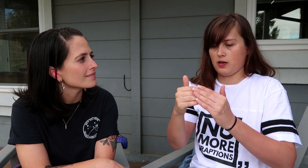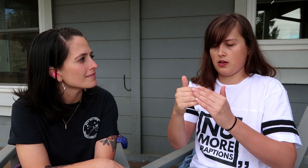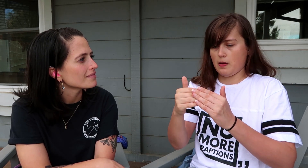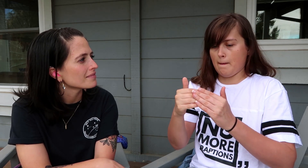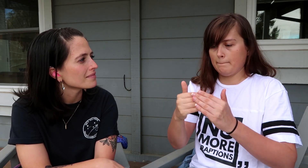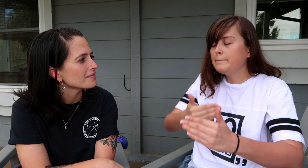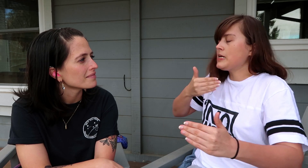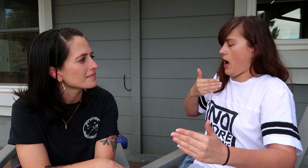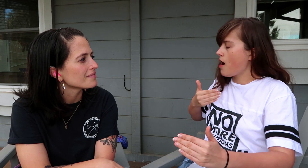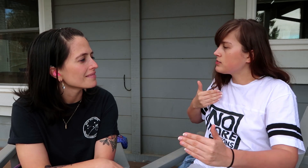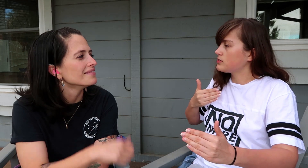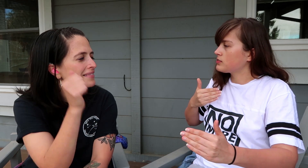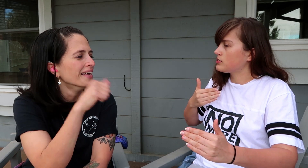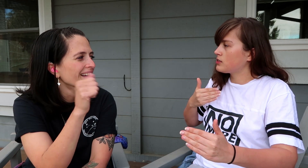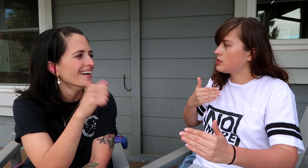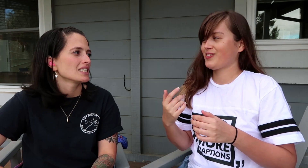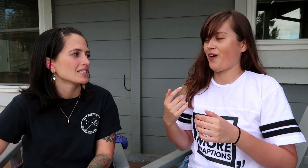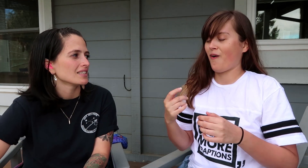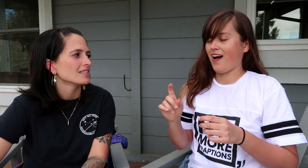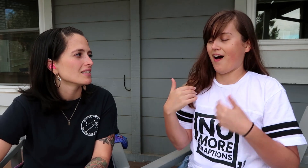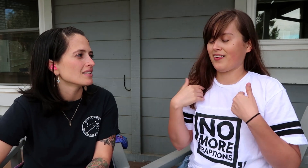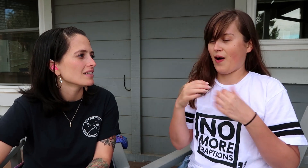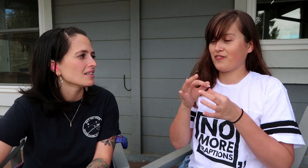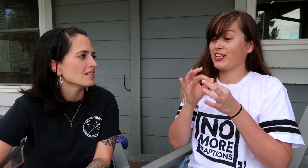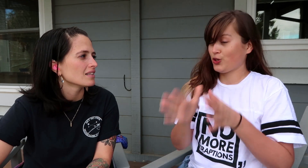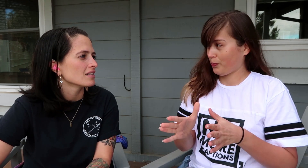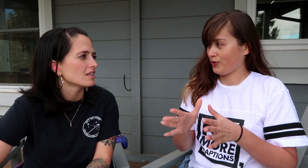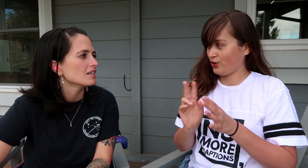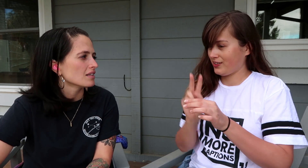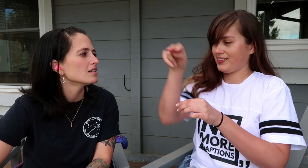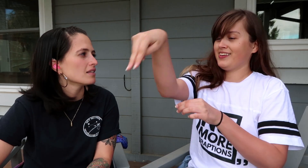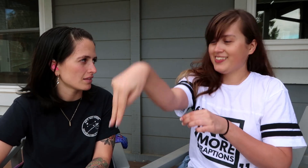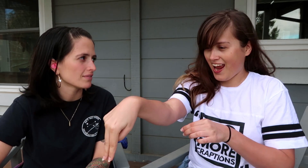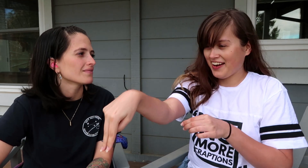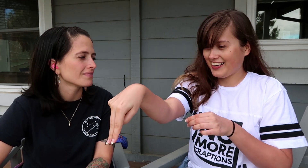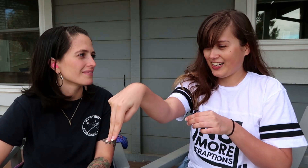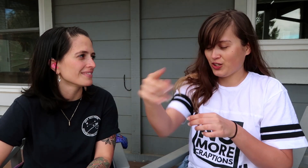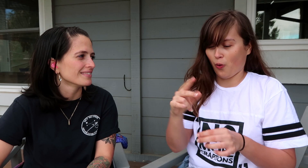because the captions can be so far behind! So that's why I have an interpreter who stands in front.